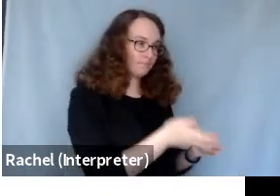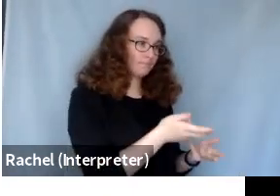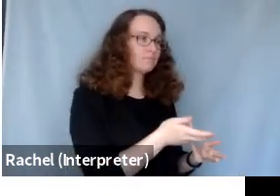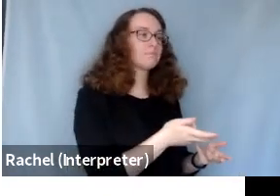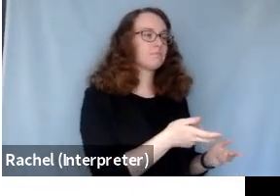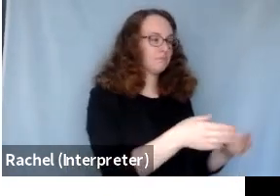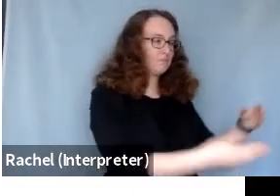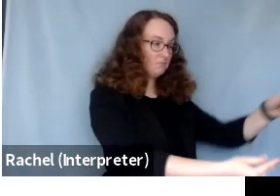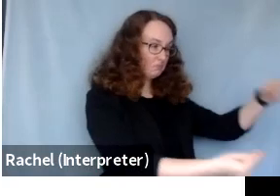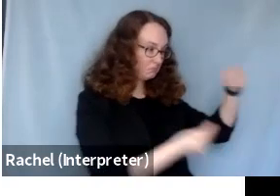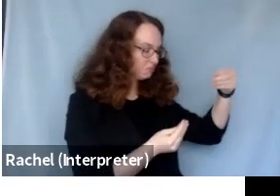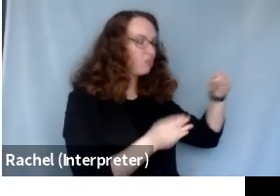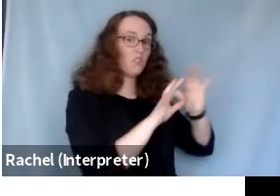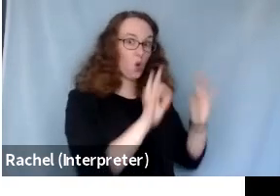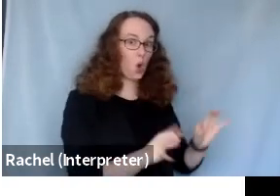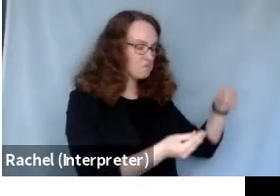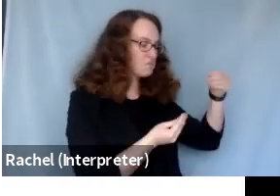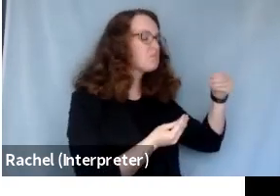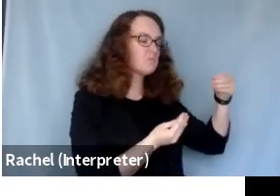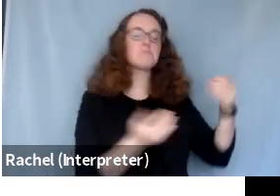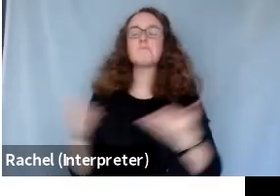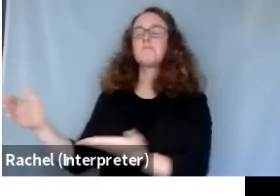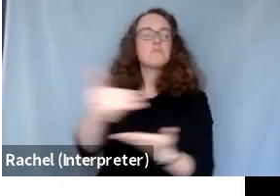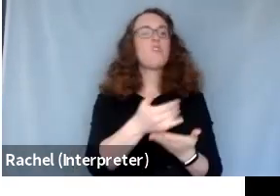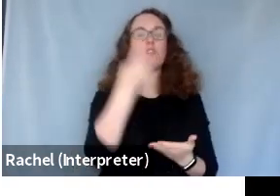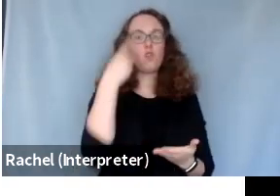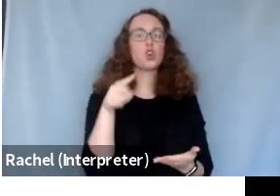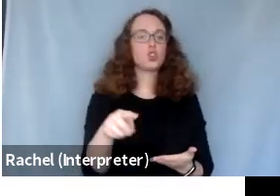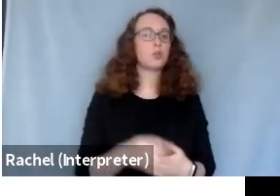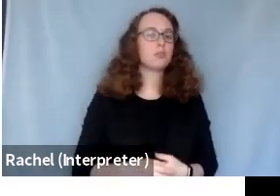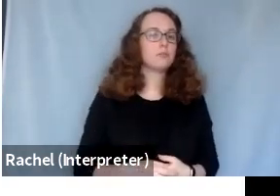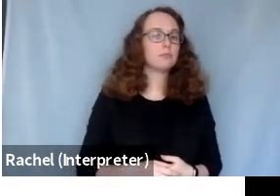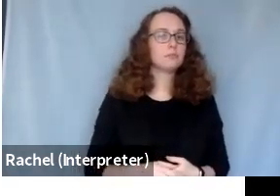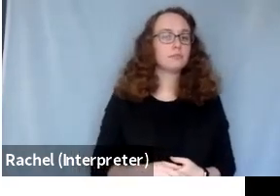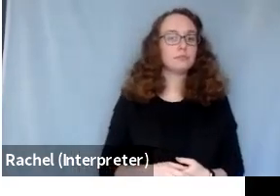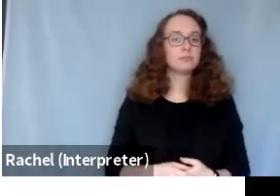it all taken care of. The one thing I'll expand on this too